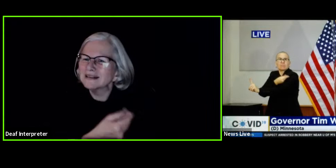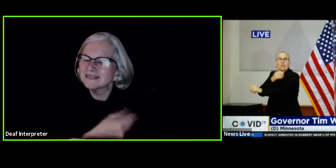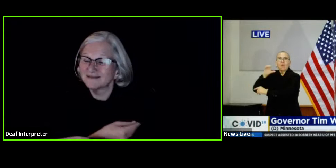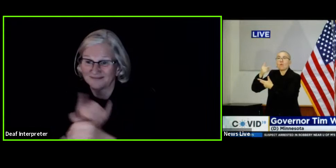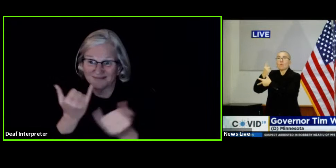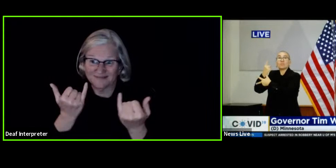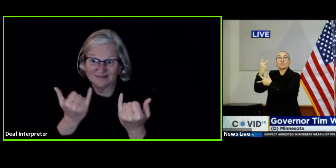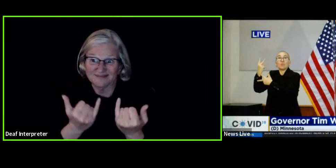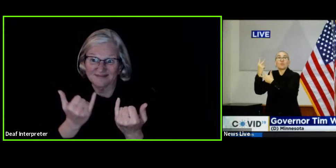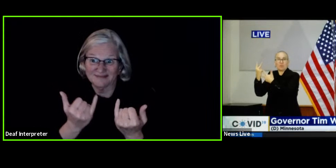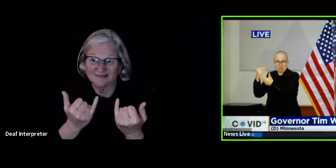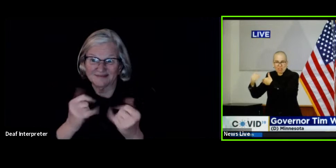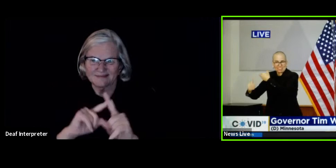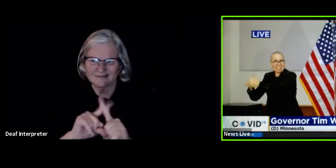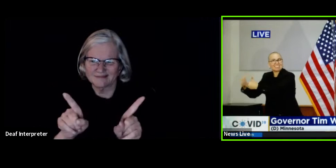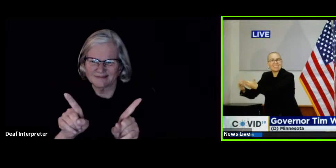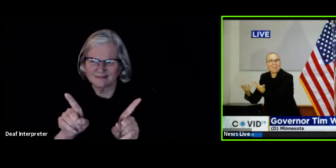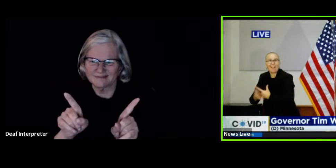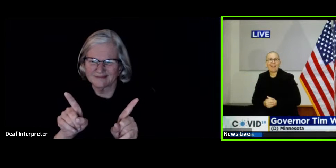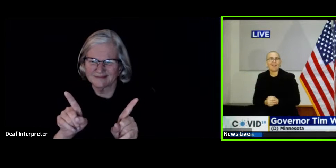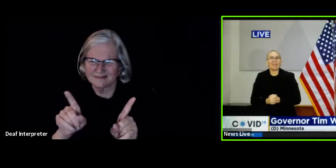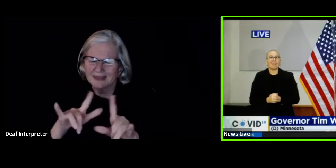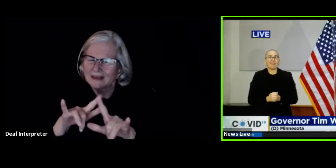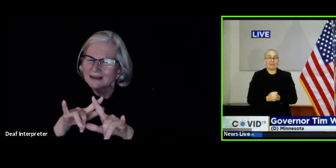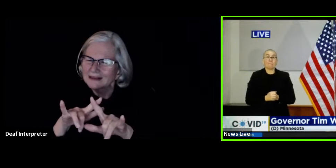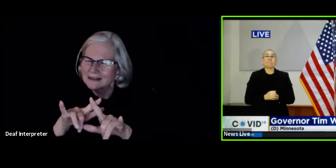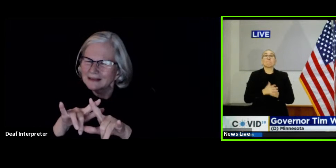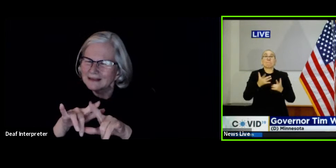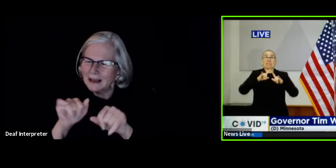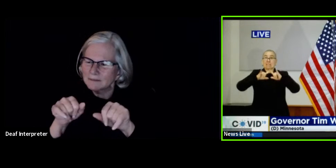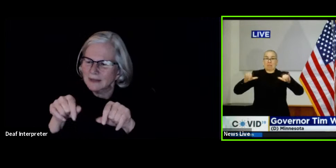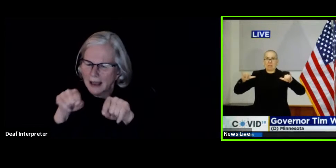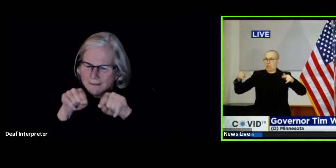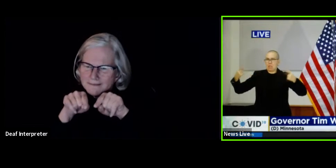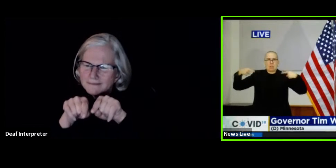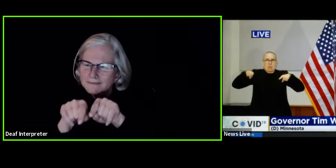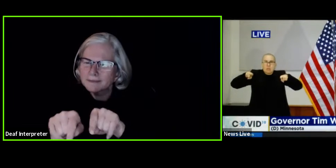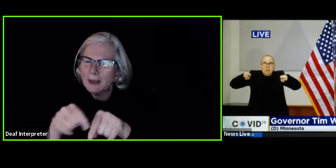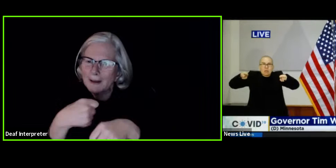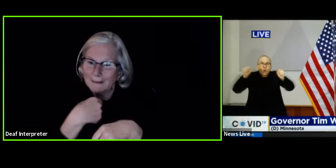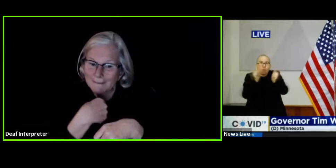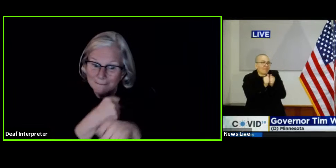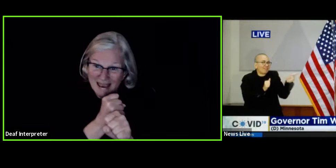MANUFACTURING. IN NORMAL TIMES WE WOULD BE GOING THROUGH